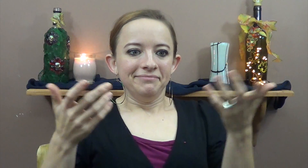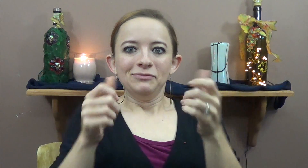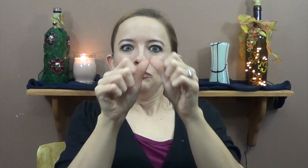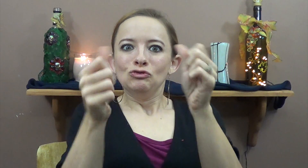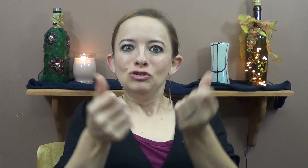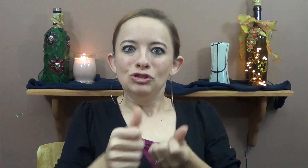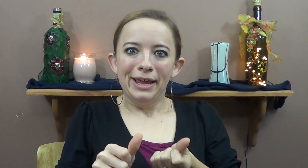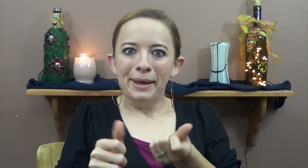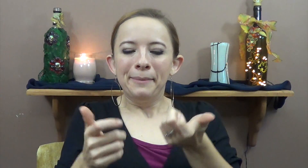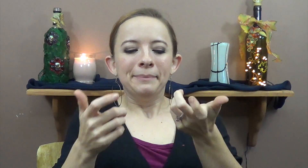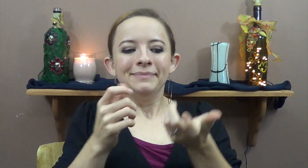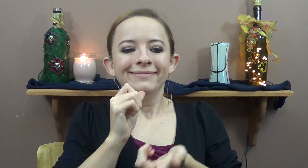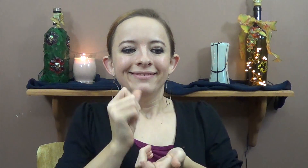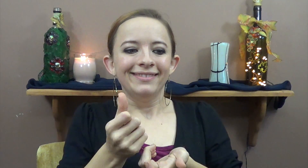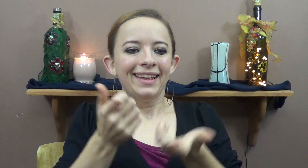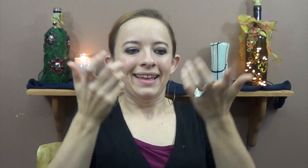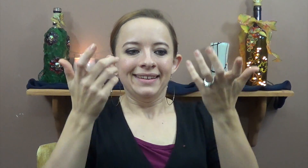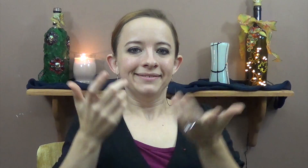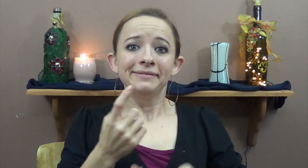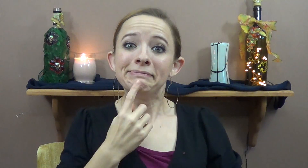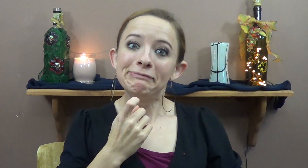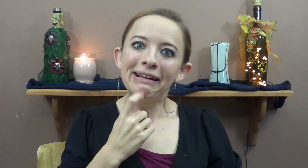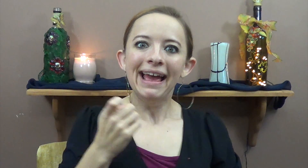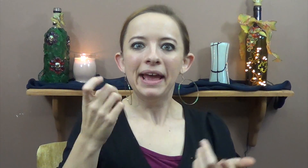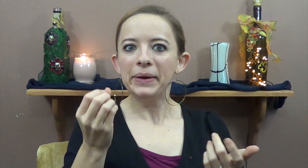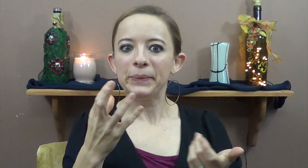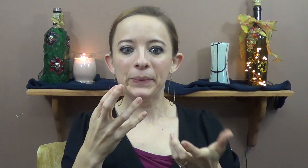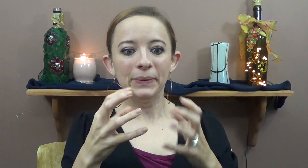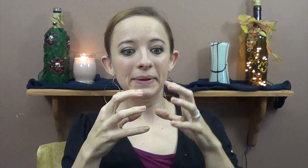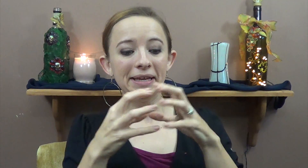Umm it's not the shape of an apple.